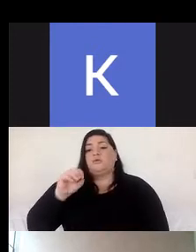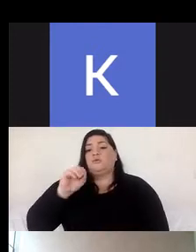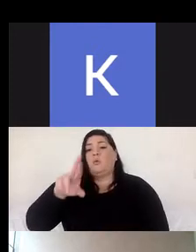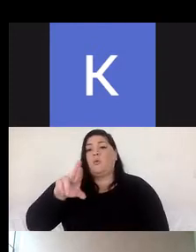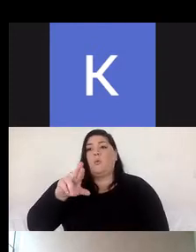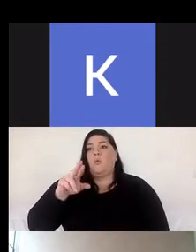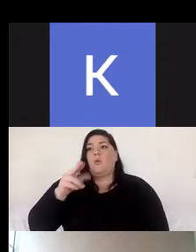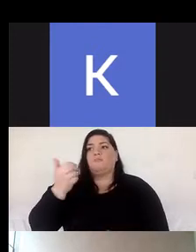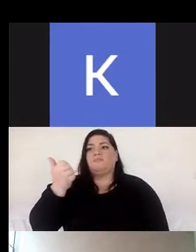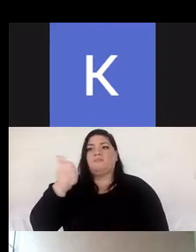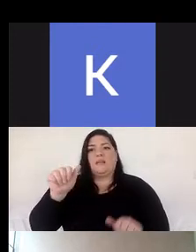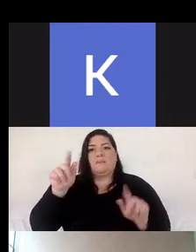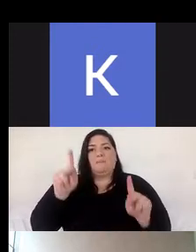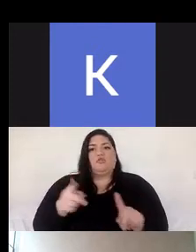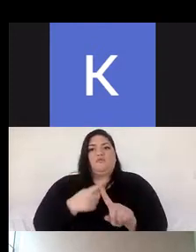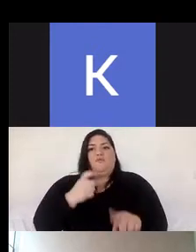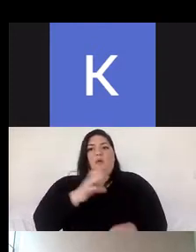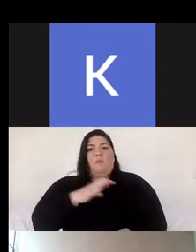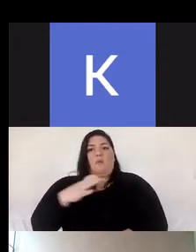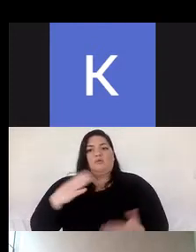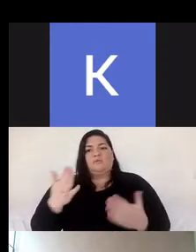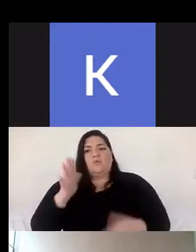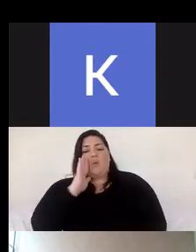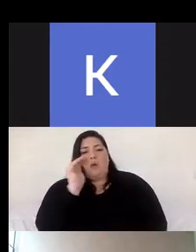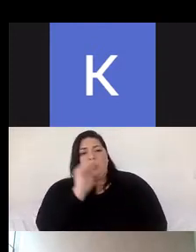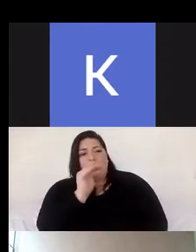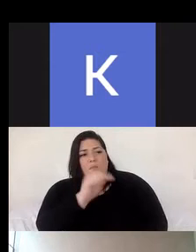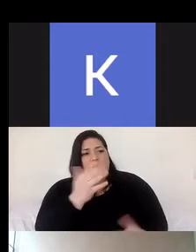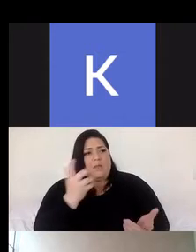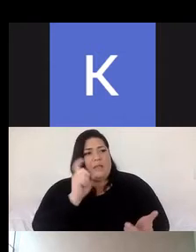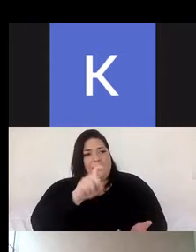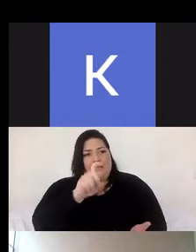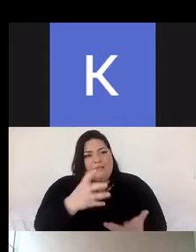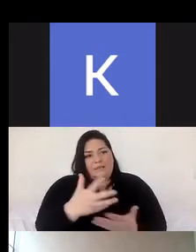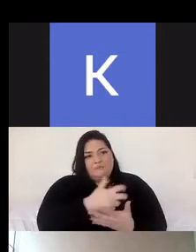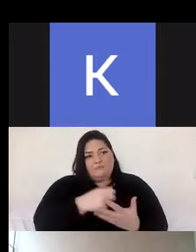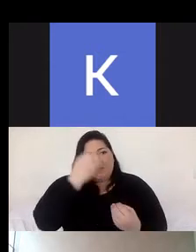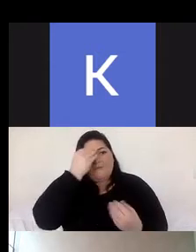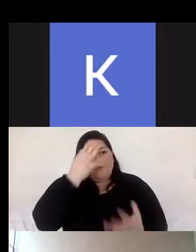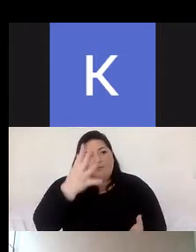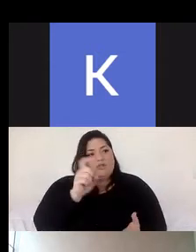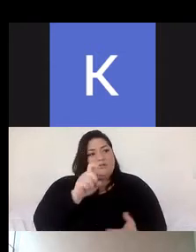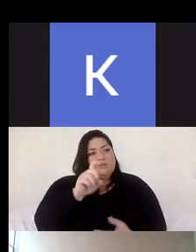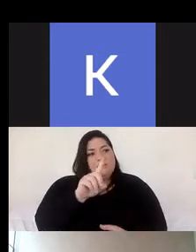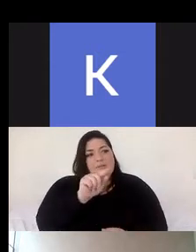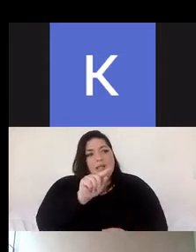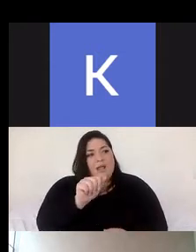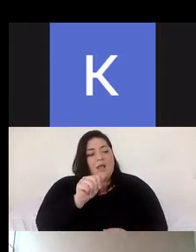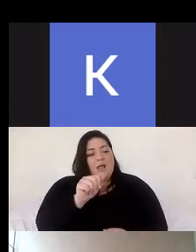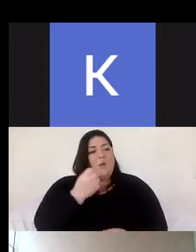ask for certain pieces of data or testimonials,